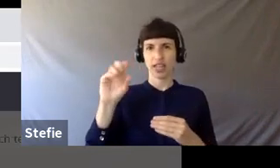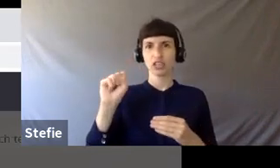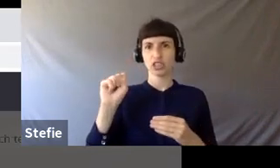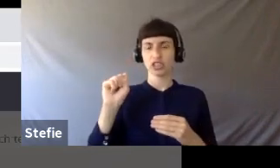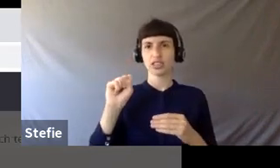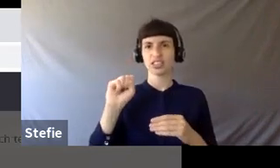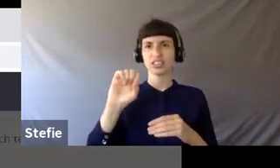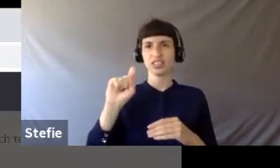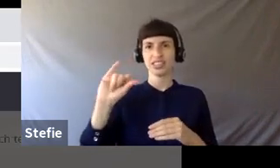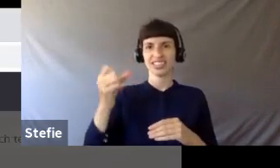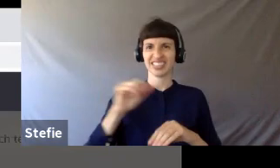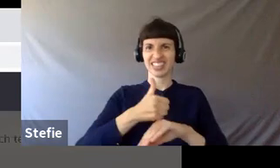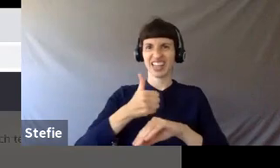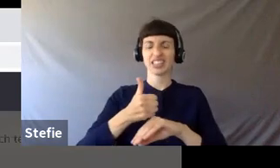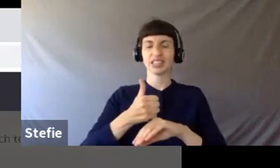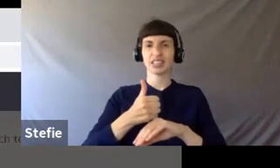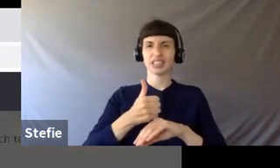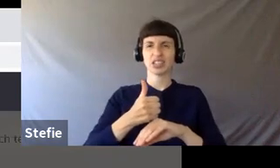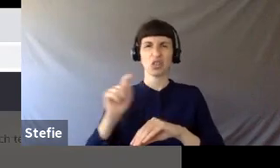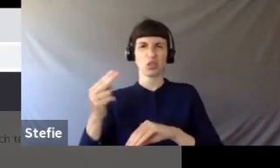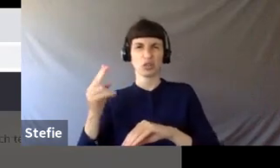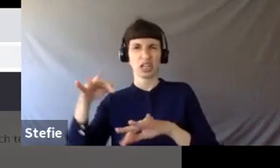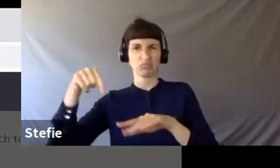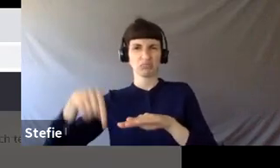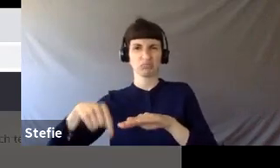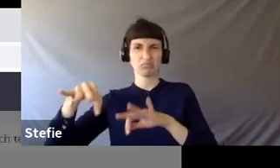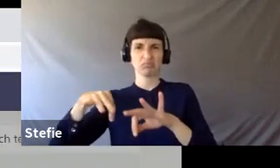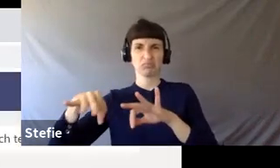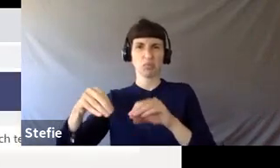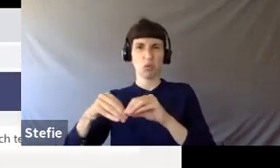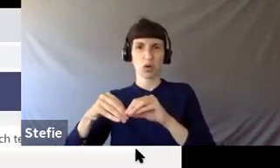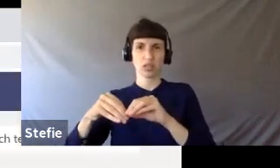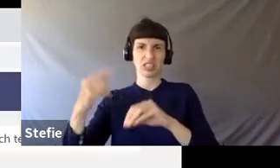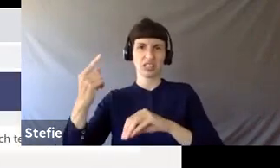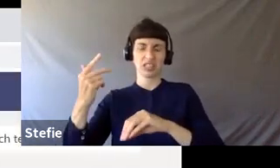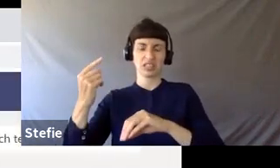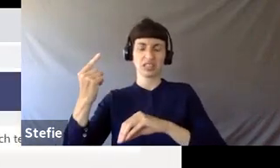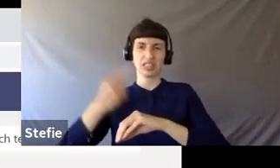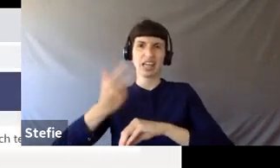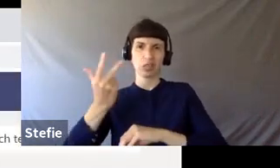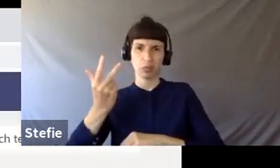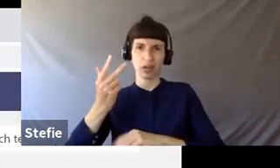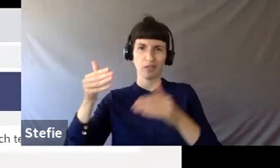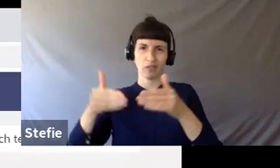And my the vacation settings which is always important